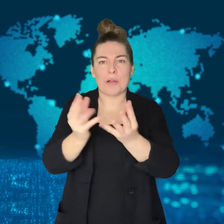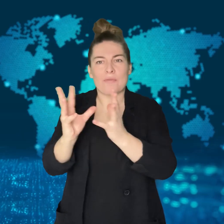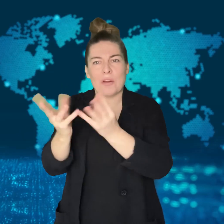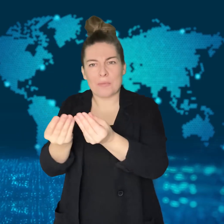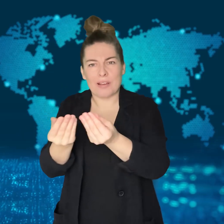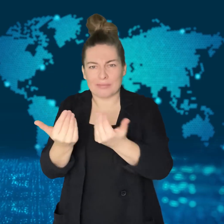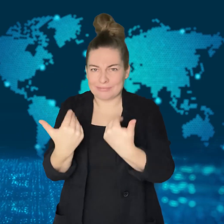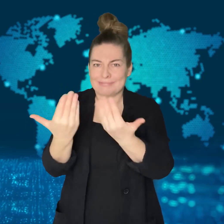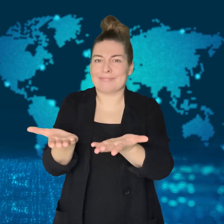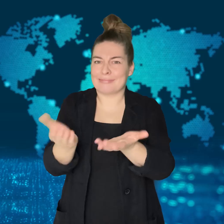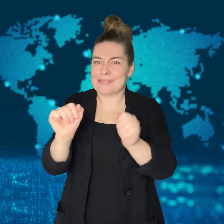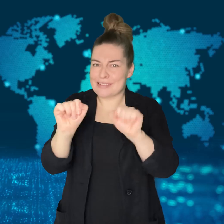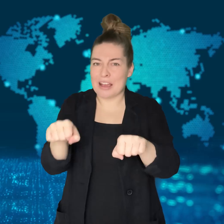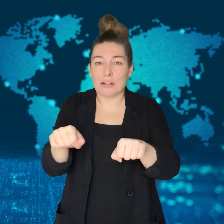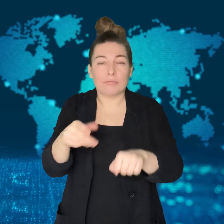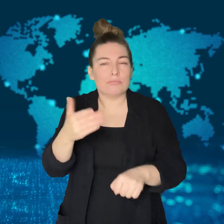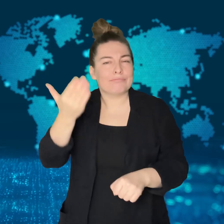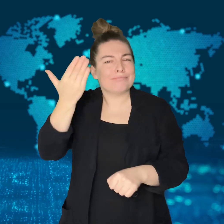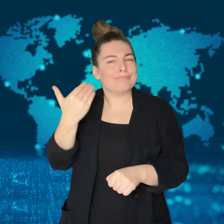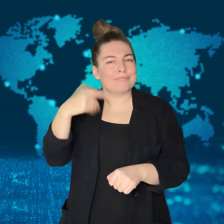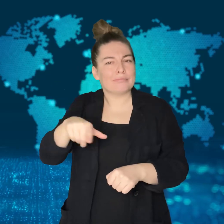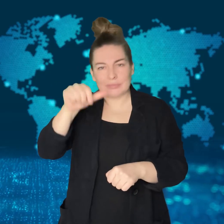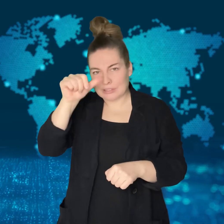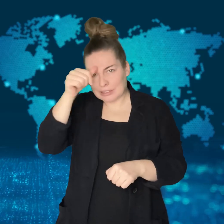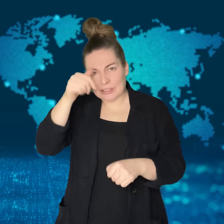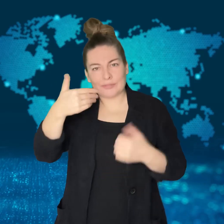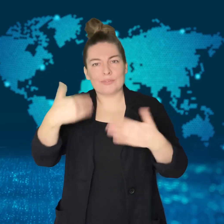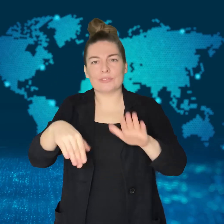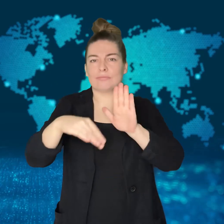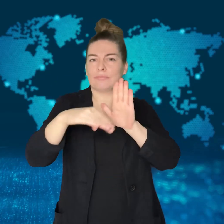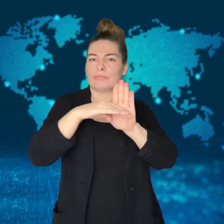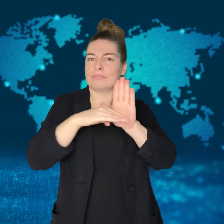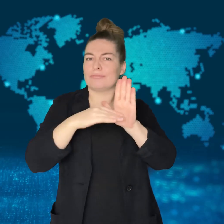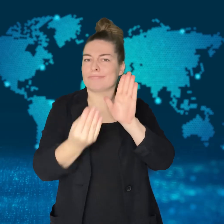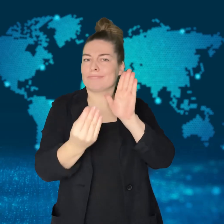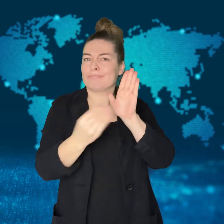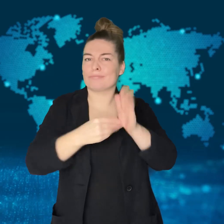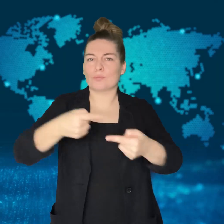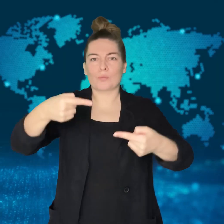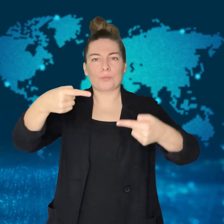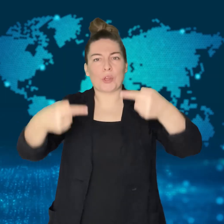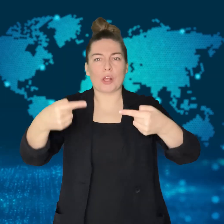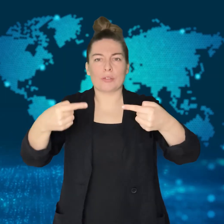families with incentives for having more children.